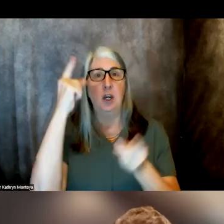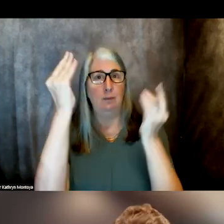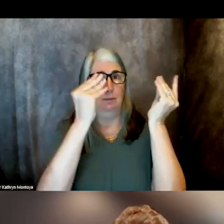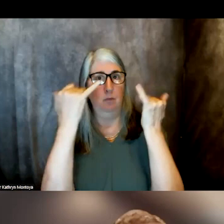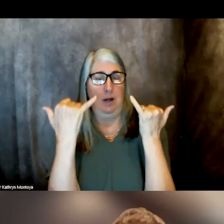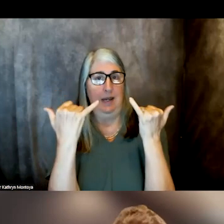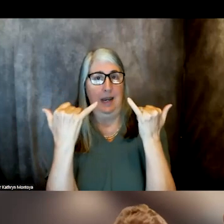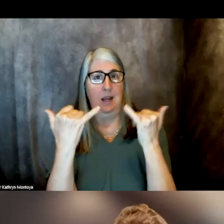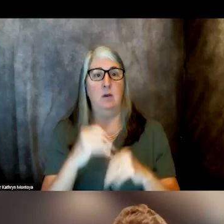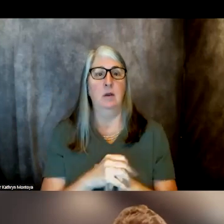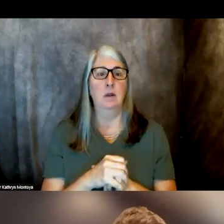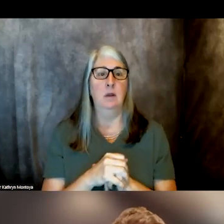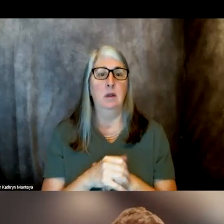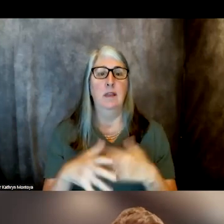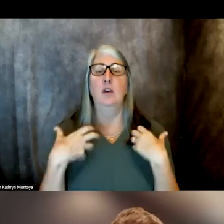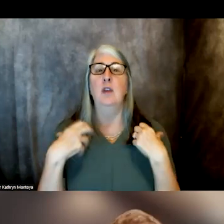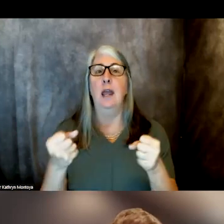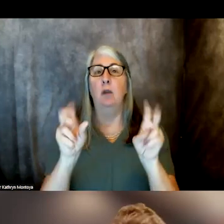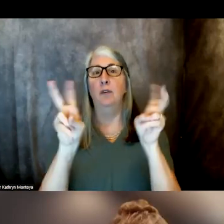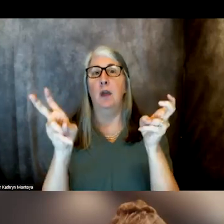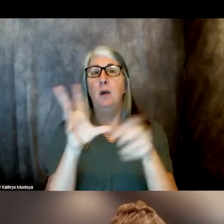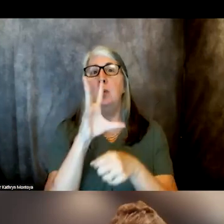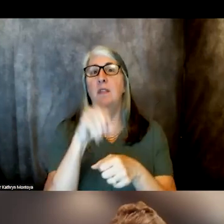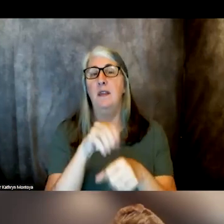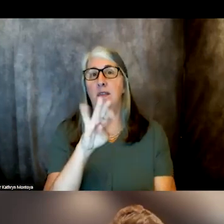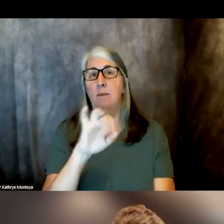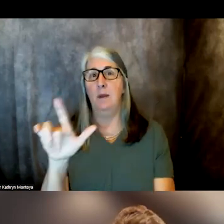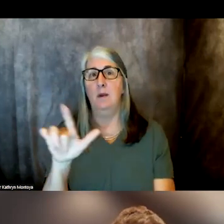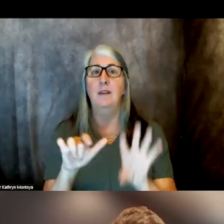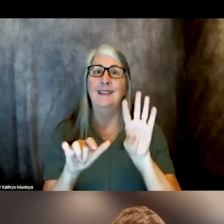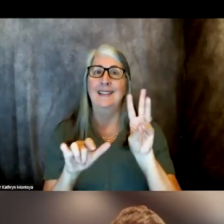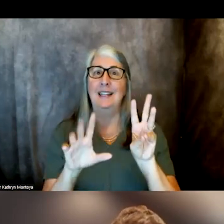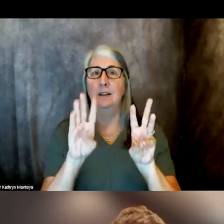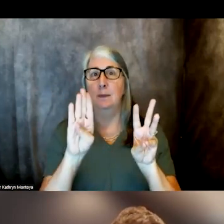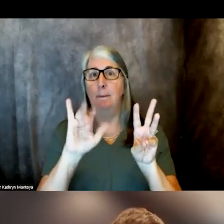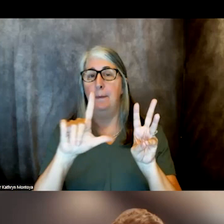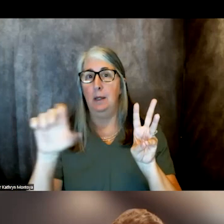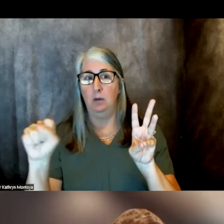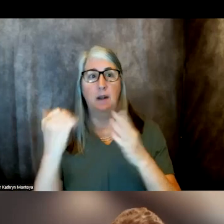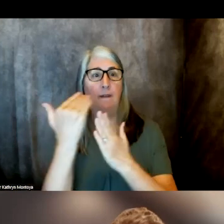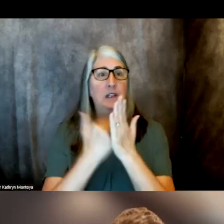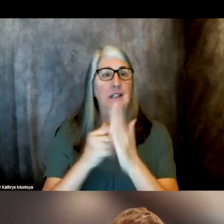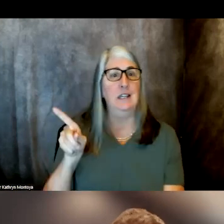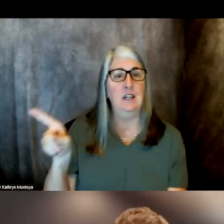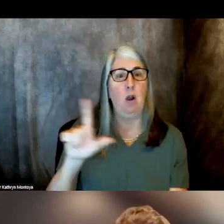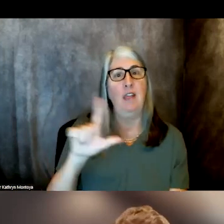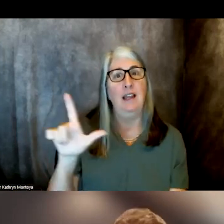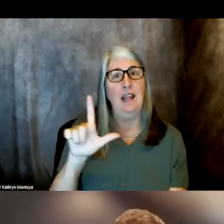TITLE IN THE OVERALL BILL. THERE ARE SIX INDIVIDUAL BILLS THAT I LISTED HERE ON THE LEFT HAND SIDE THAT ARE BEING CONSIDERED,